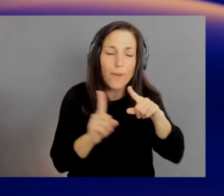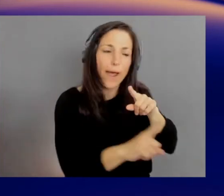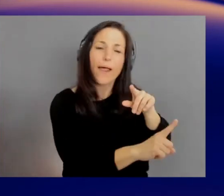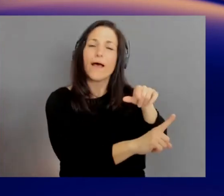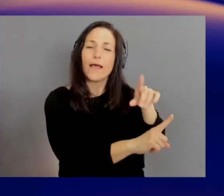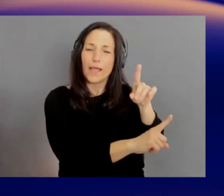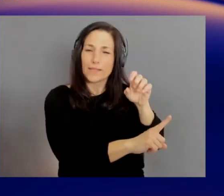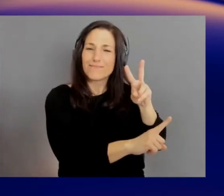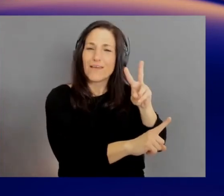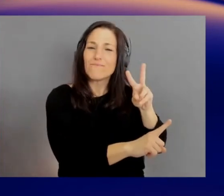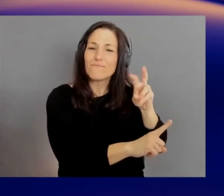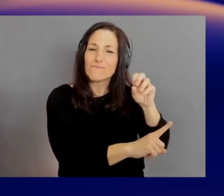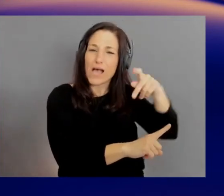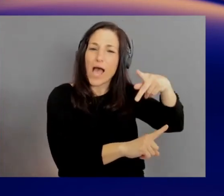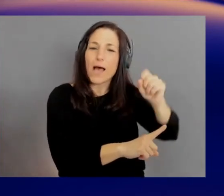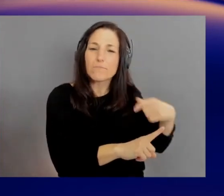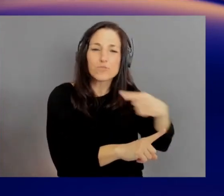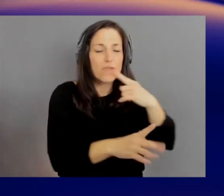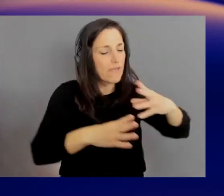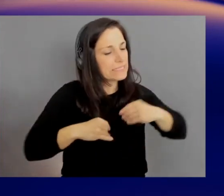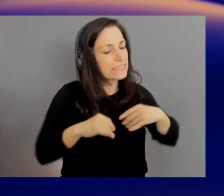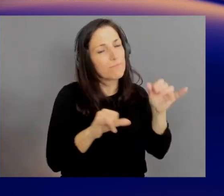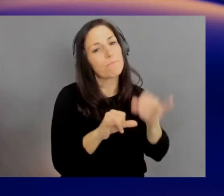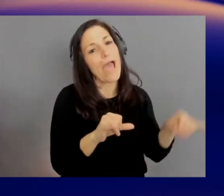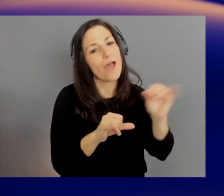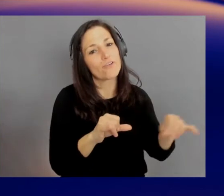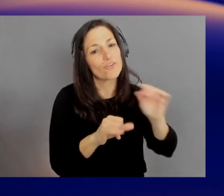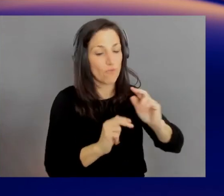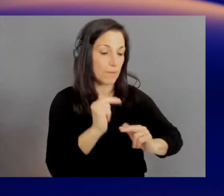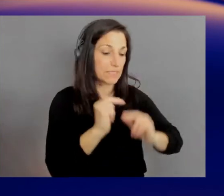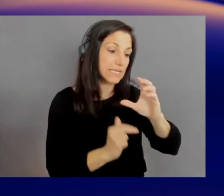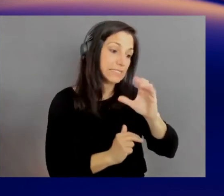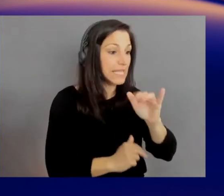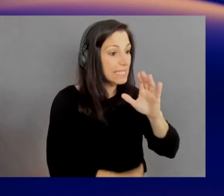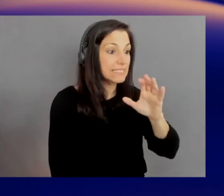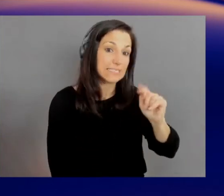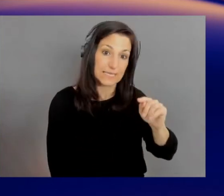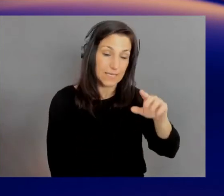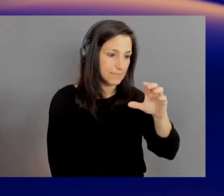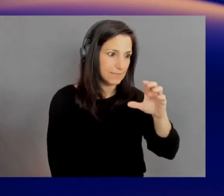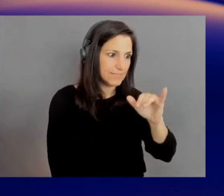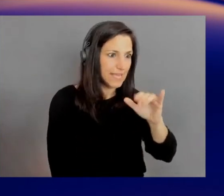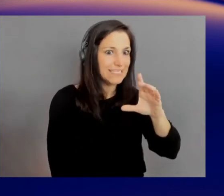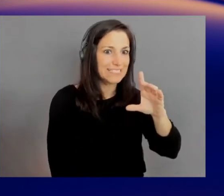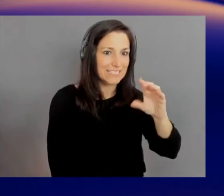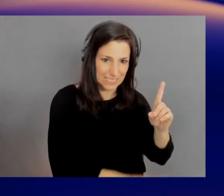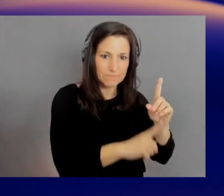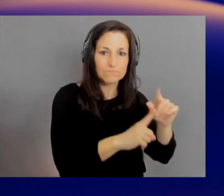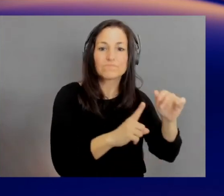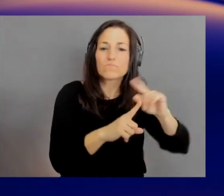for building a CICD pipeline, right? Where there's a build server, deployment server maybe version control over here on the left.